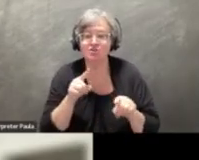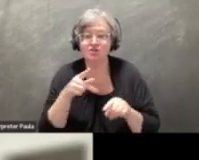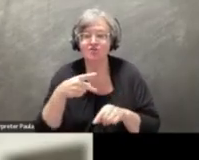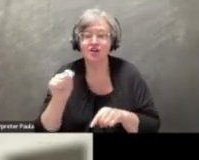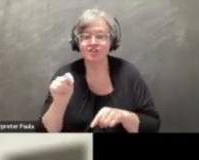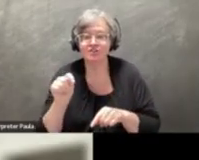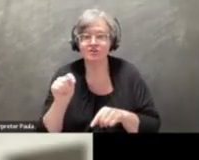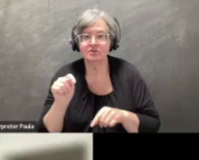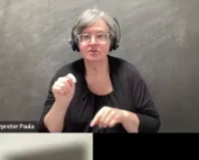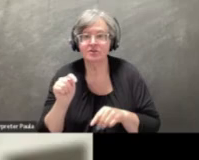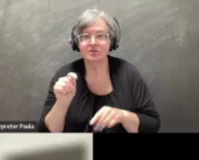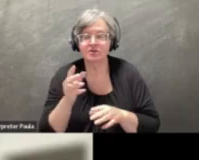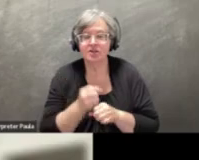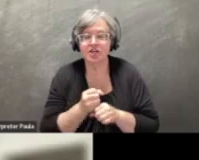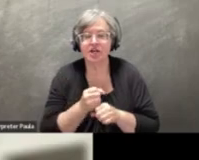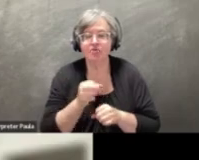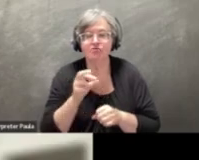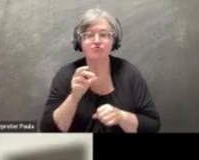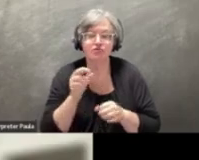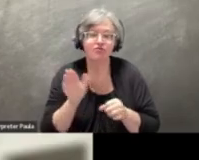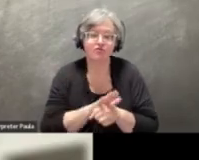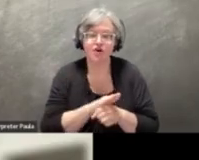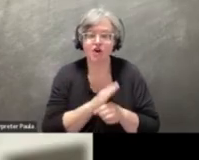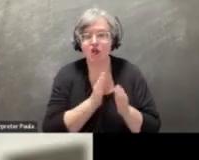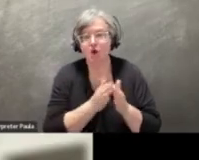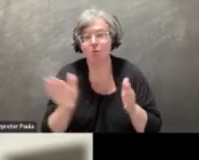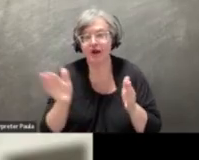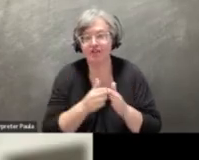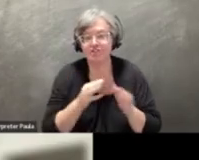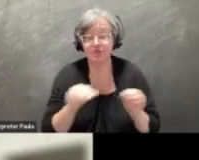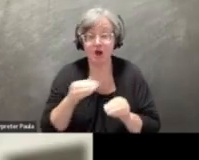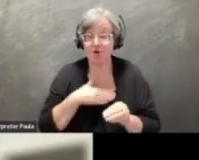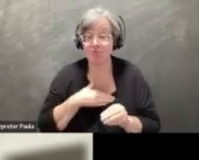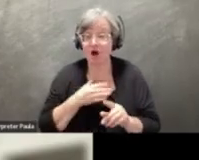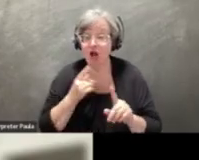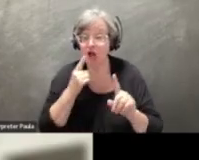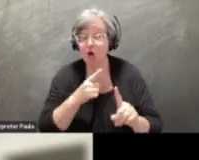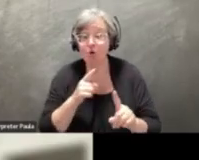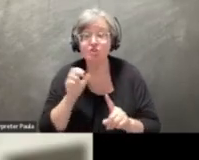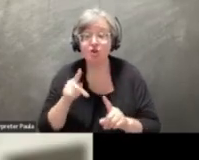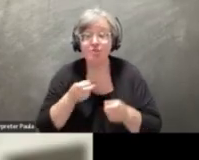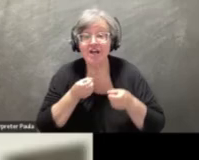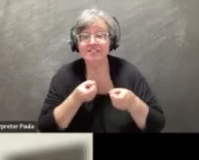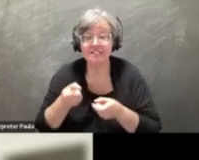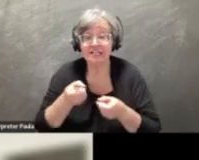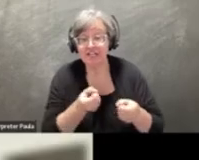full range of motion. My outcome is to be back on the slopes when it's snowing again. So that's my